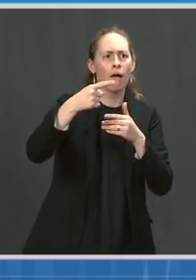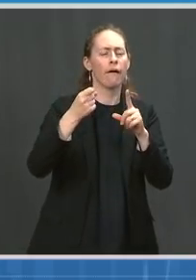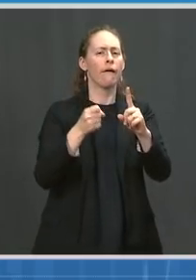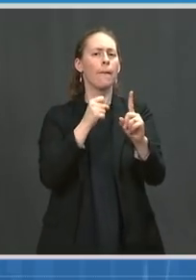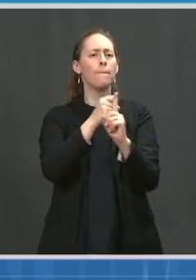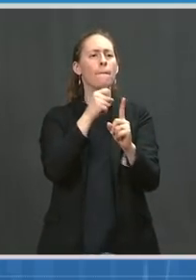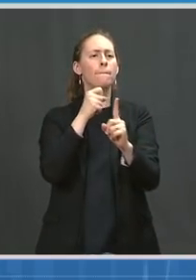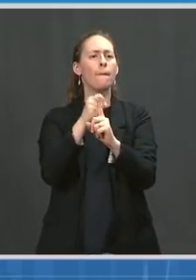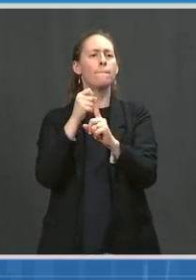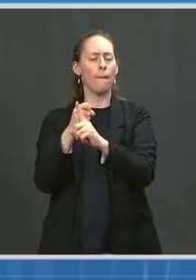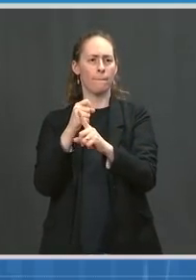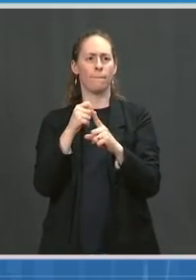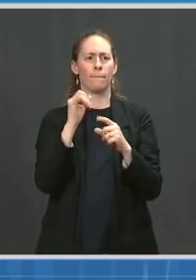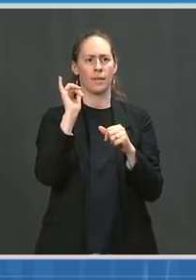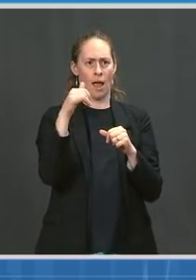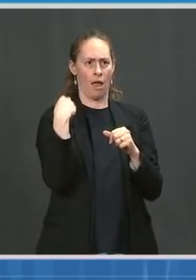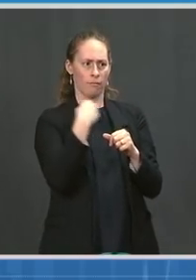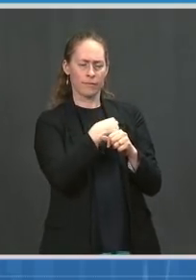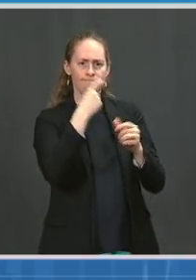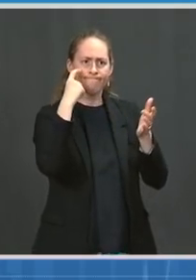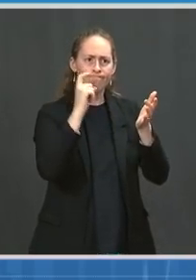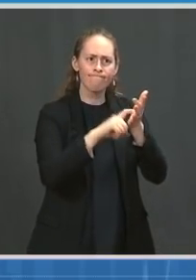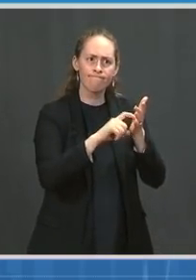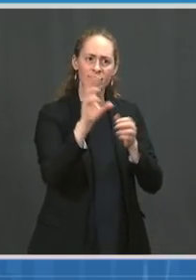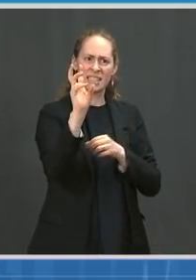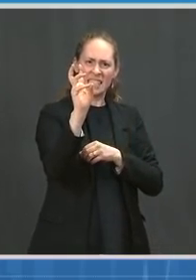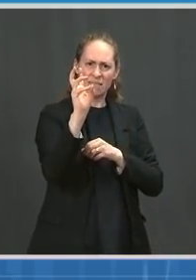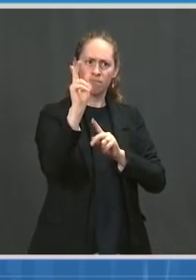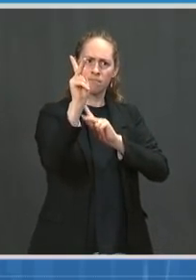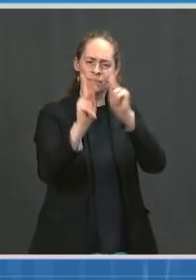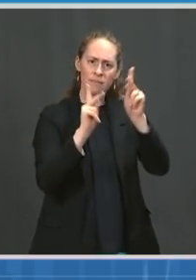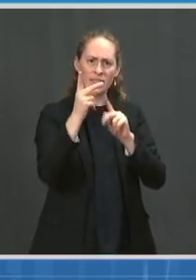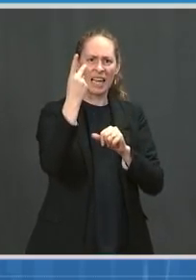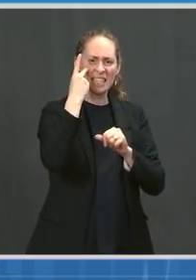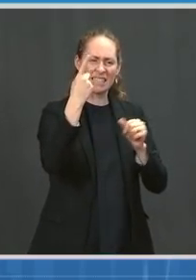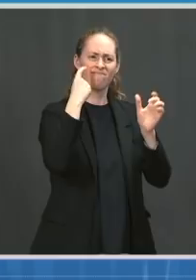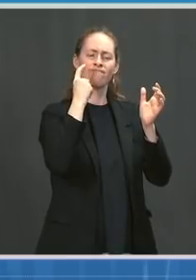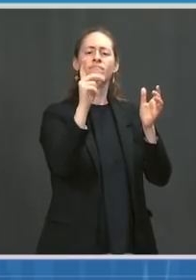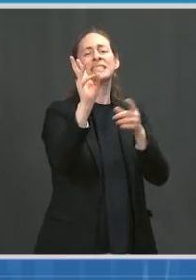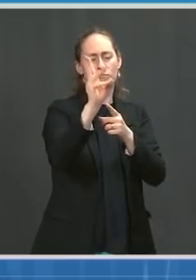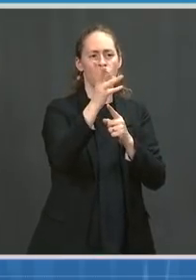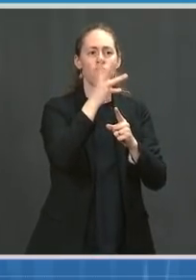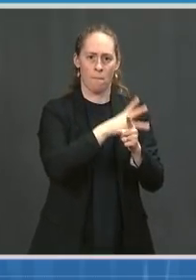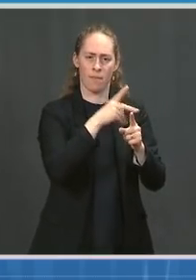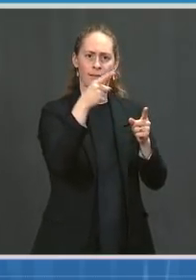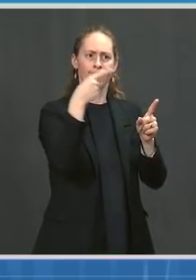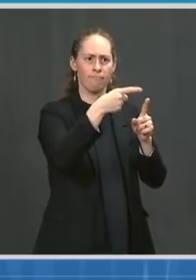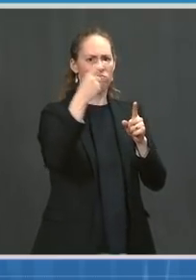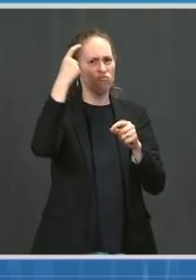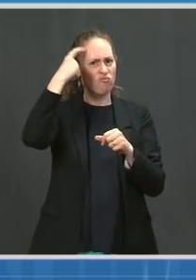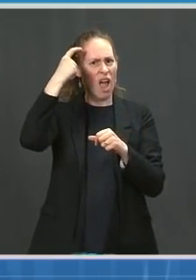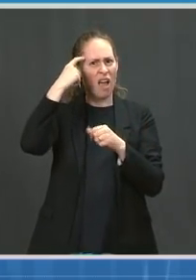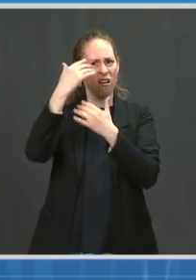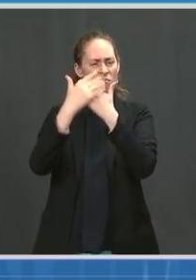and thrombocytopenia are similar to reports of thrombotic events with thrombocytopenia seen in Europe after vaccination